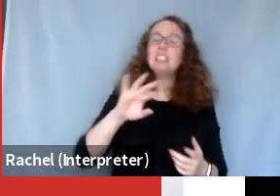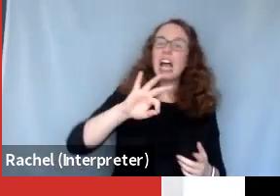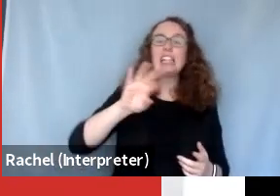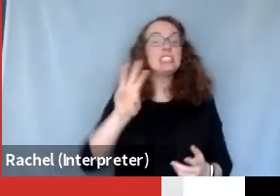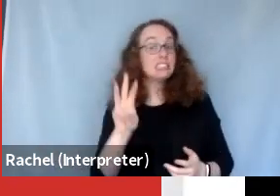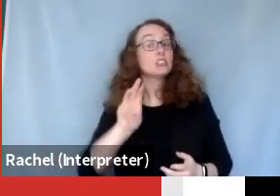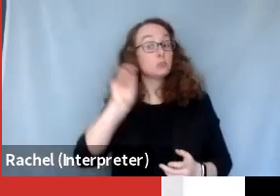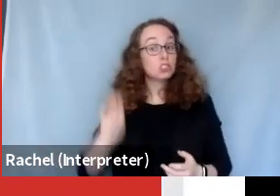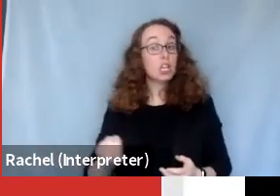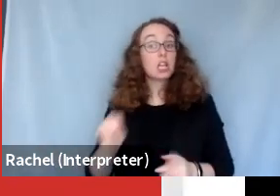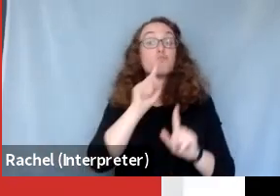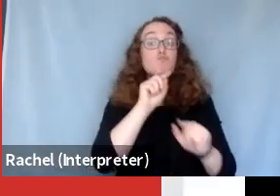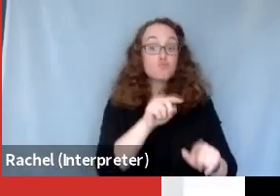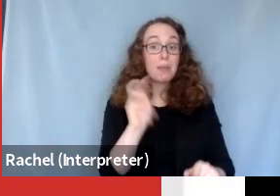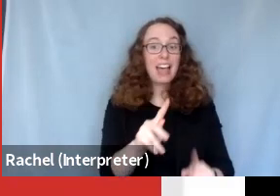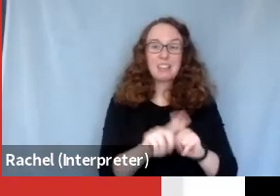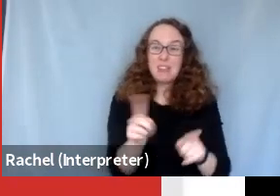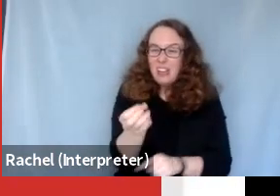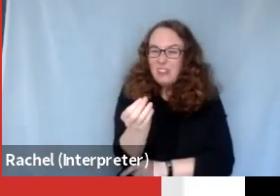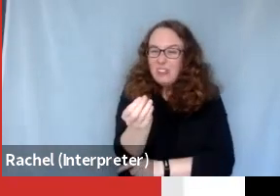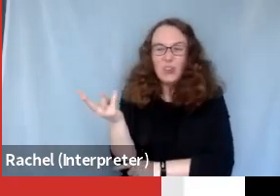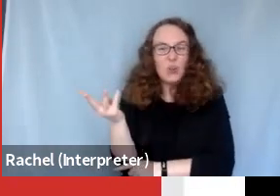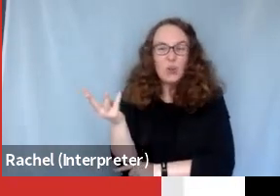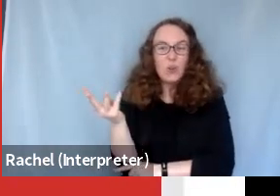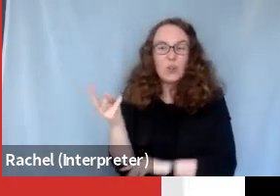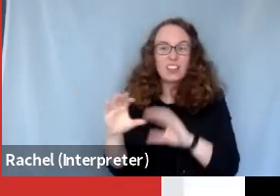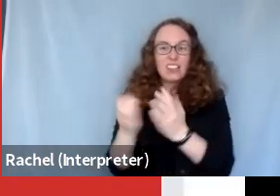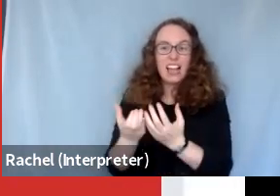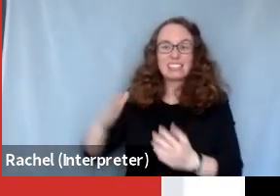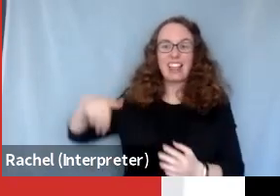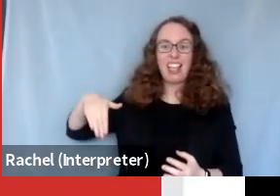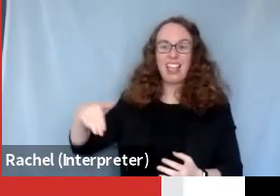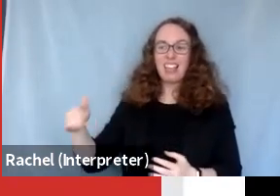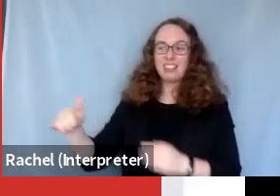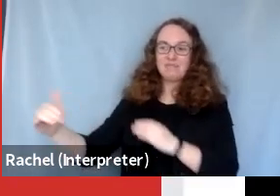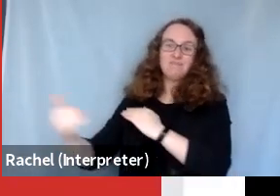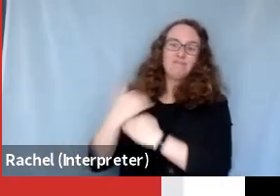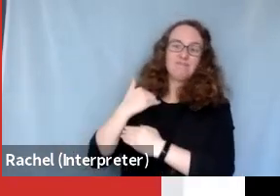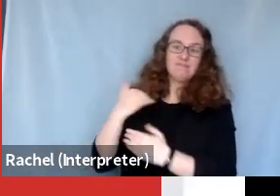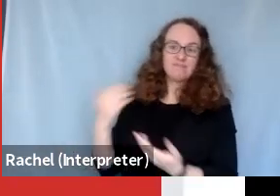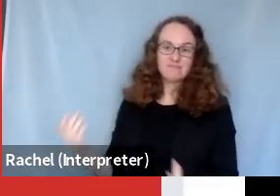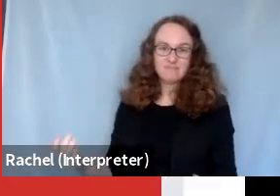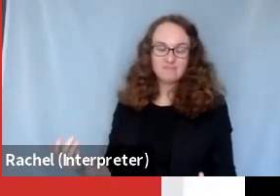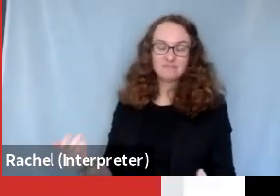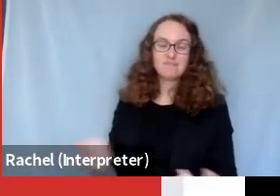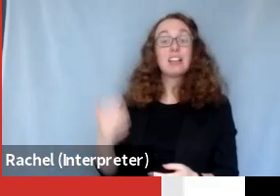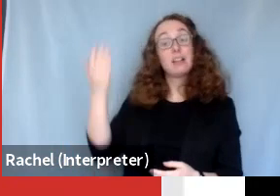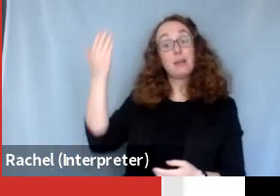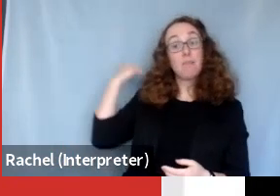still some sections out there. Just from past experience the direction is you know I would definitely reach out to the instructor